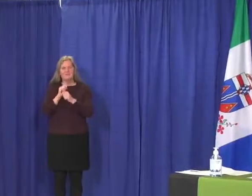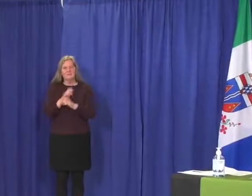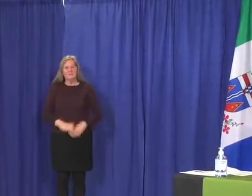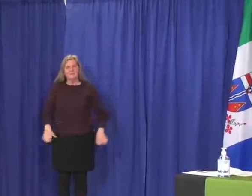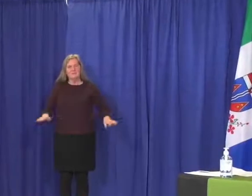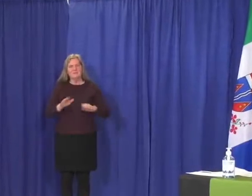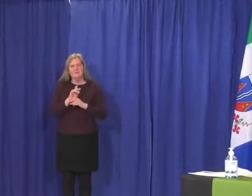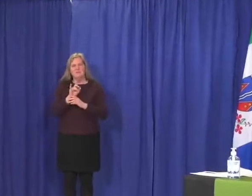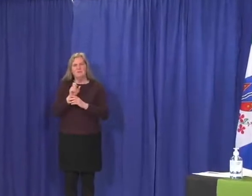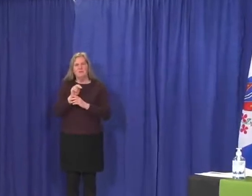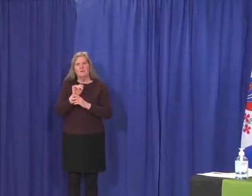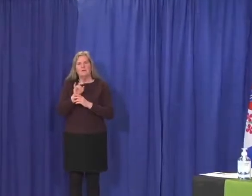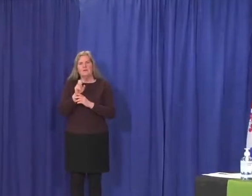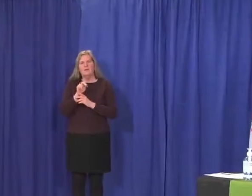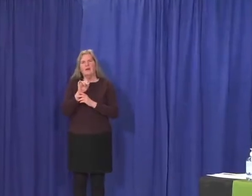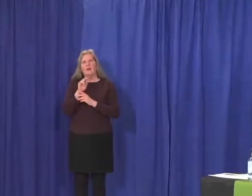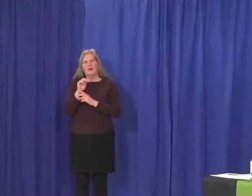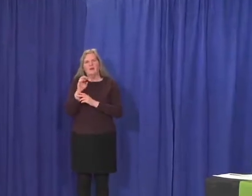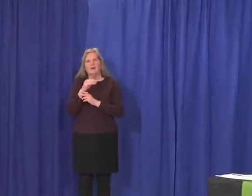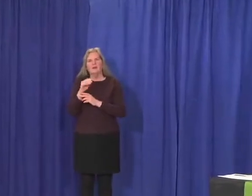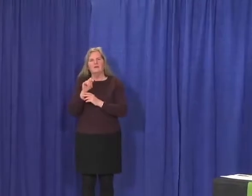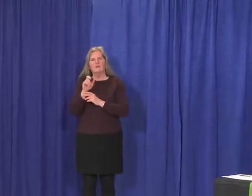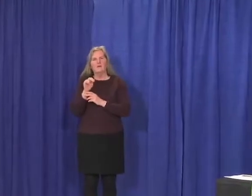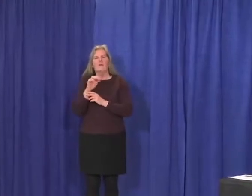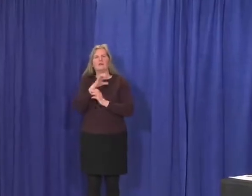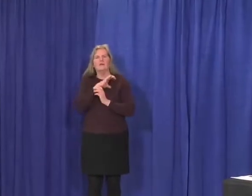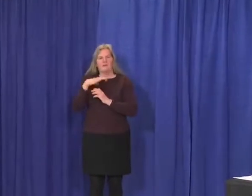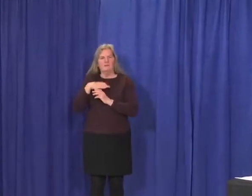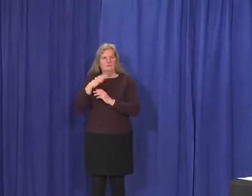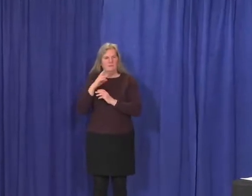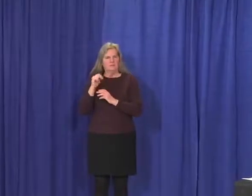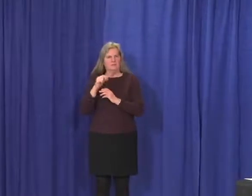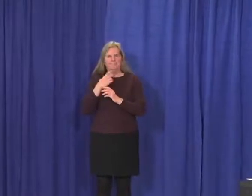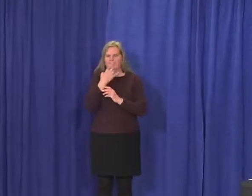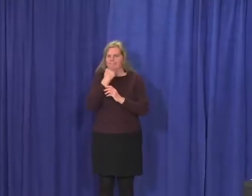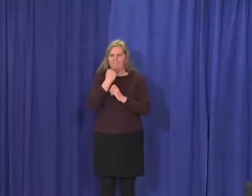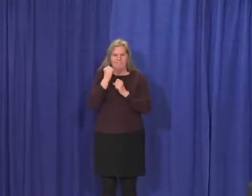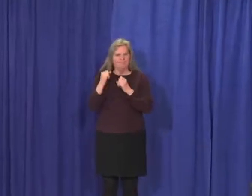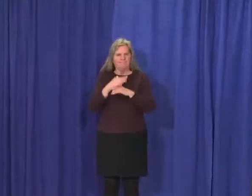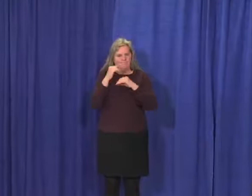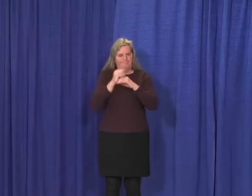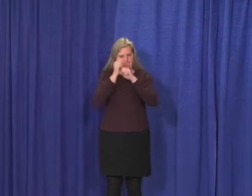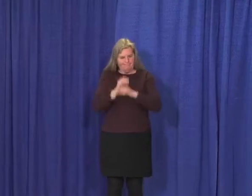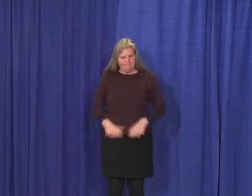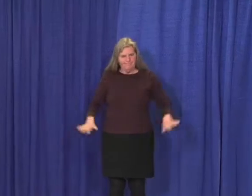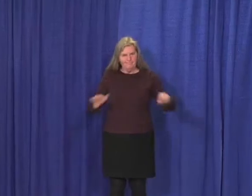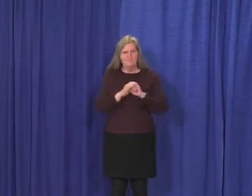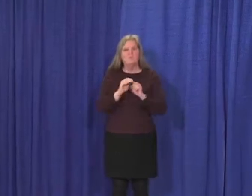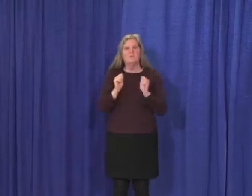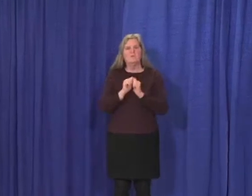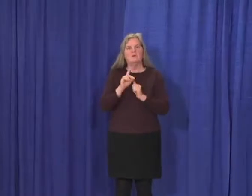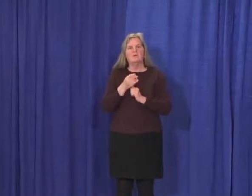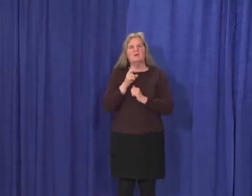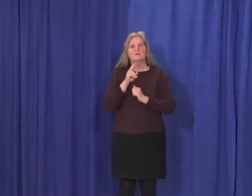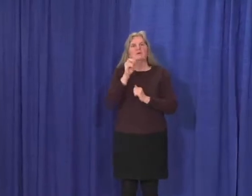joining us on the traditional territory of the Kwanlin Dün and the Taa'an Kwächän Council.